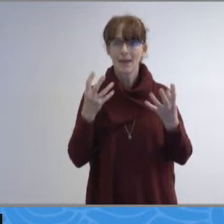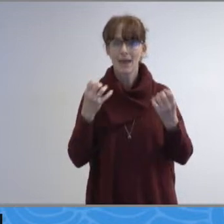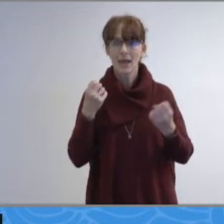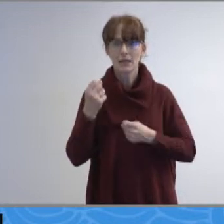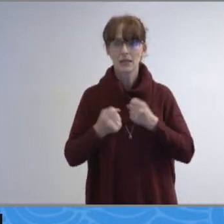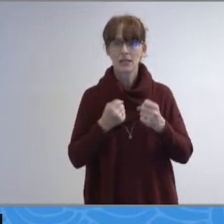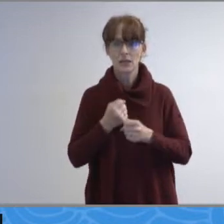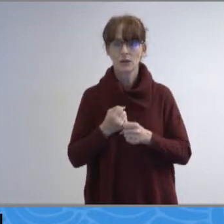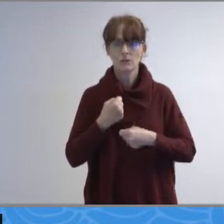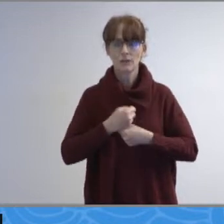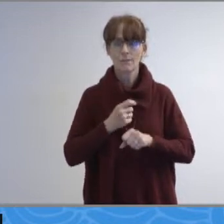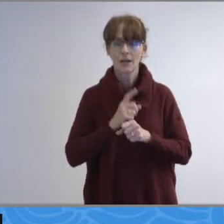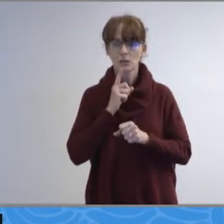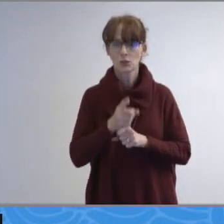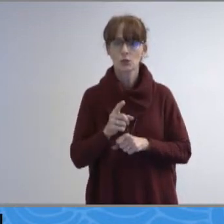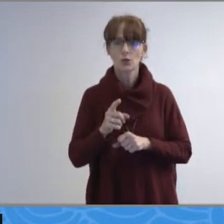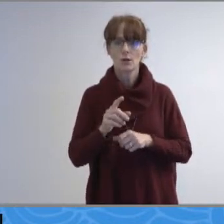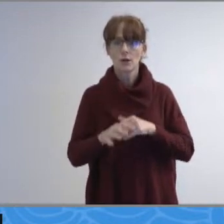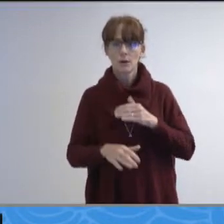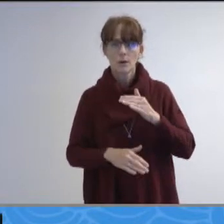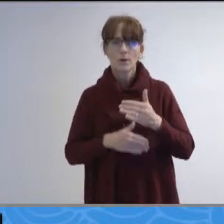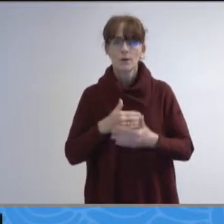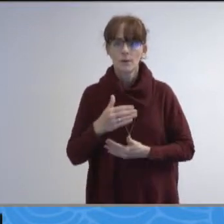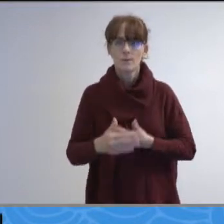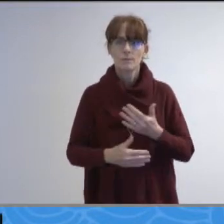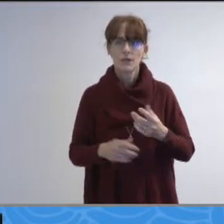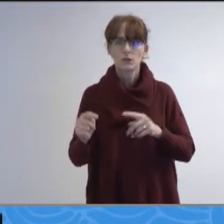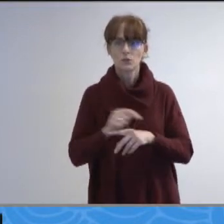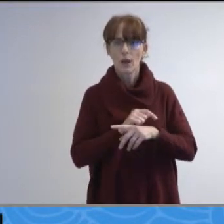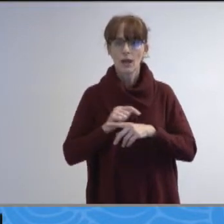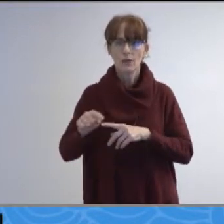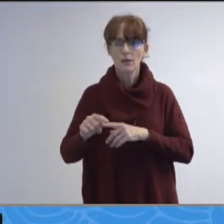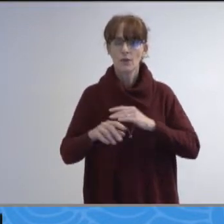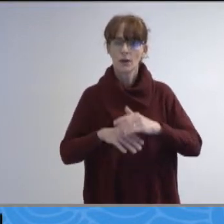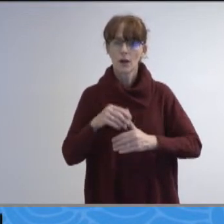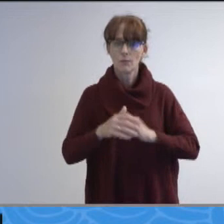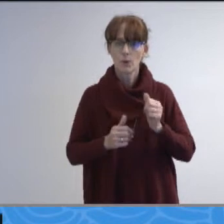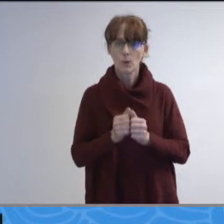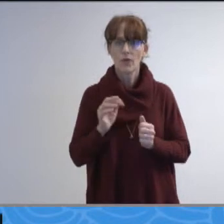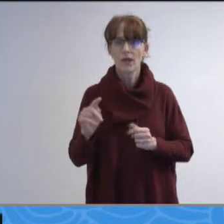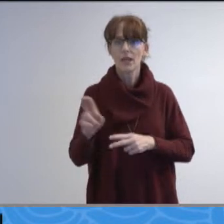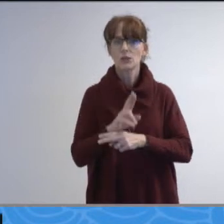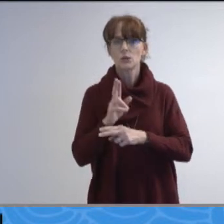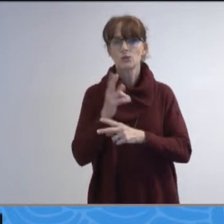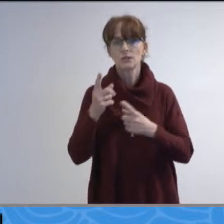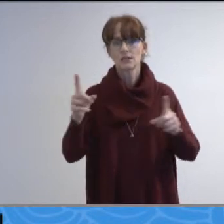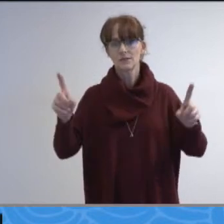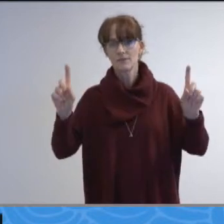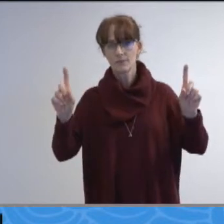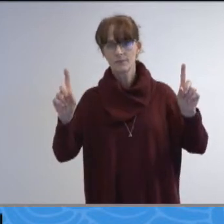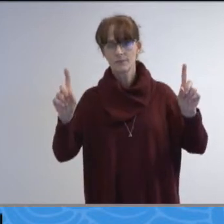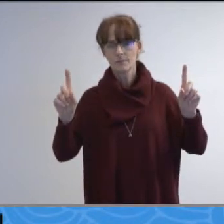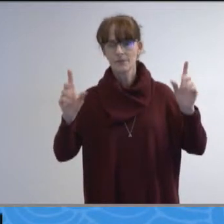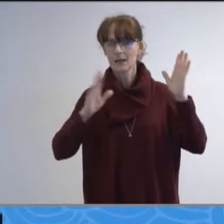and we want to make sure that we slowly train our teachers to make sure that they're comfortable with it and they can use it effectively. So I would expect to see teachers